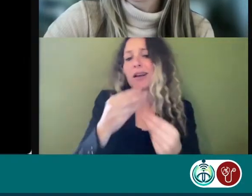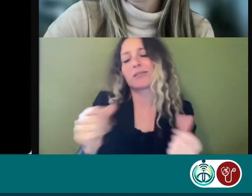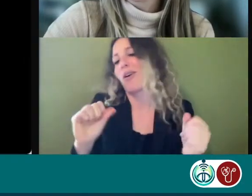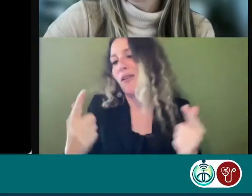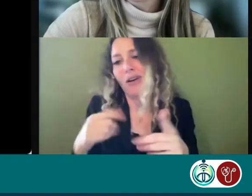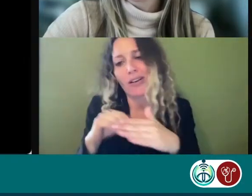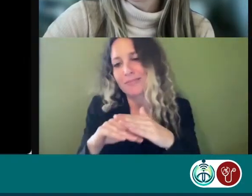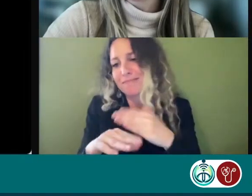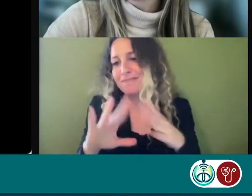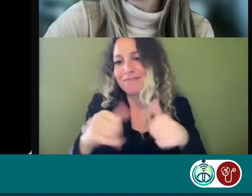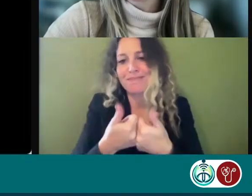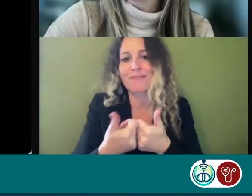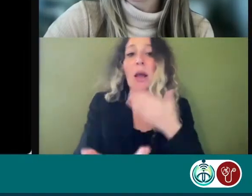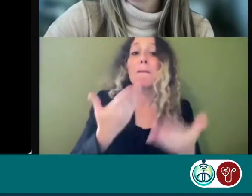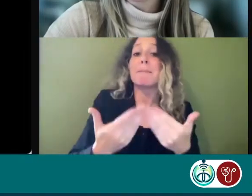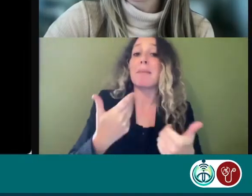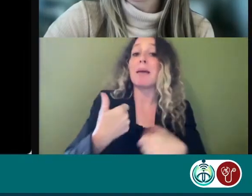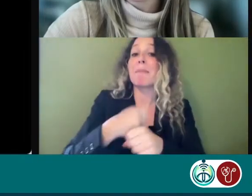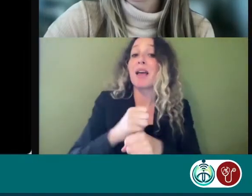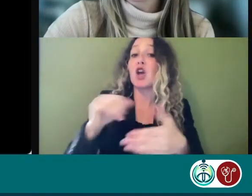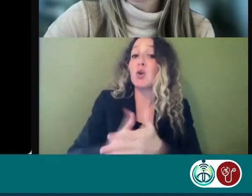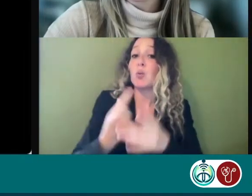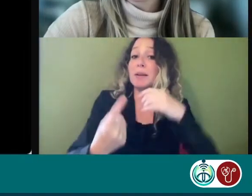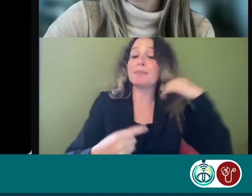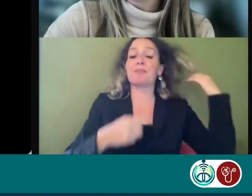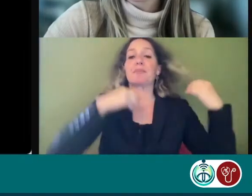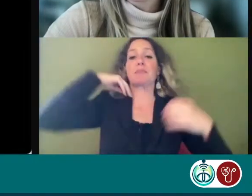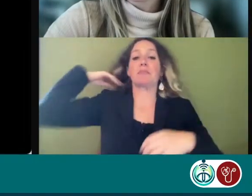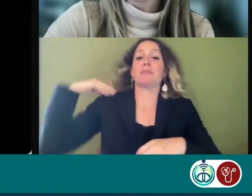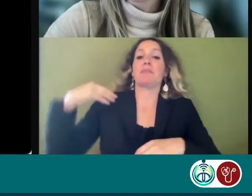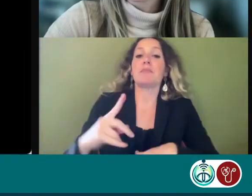challenges and may create new ones. There are fundamental gaps in knowledge and lack